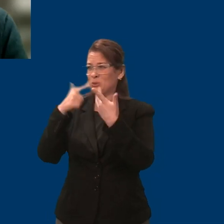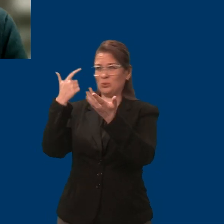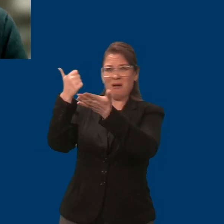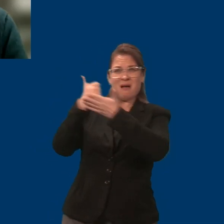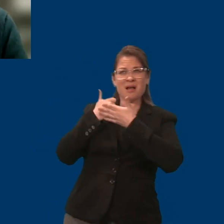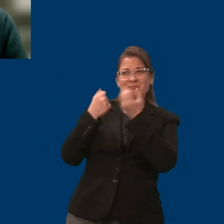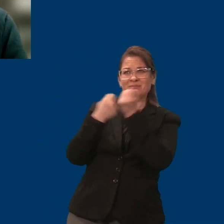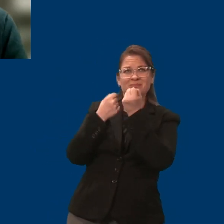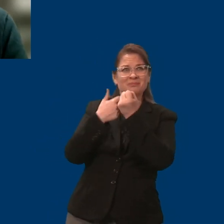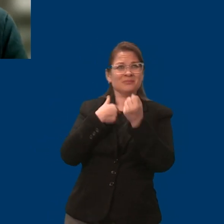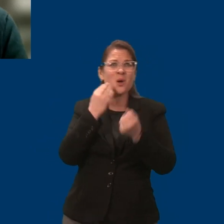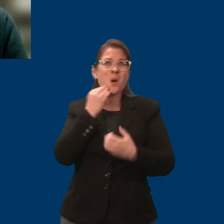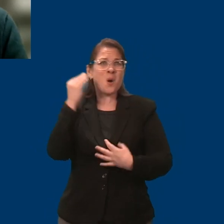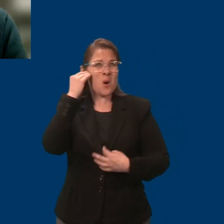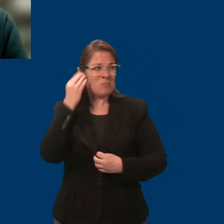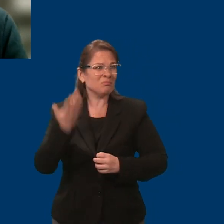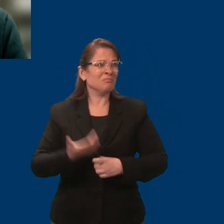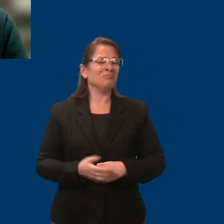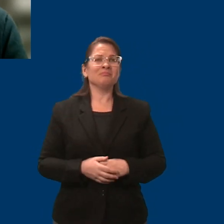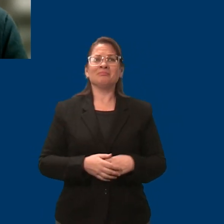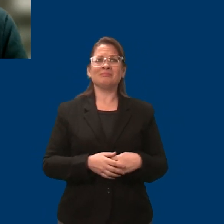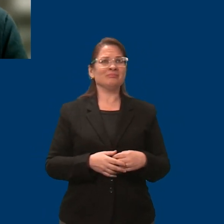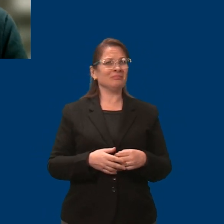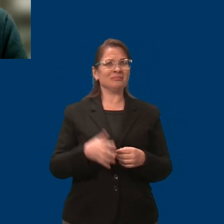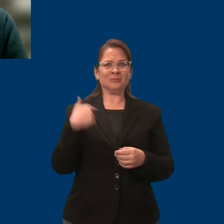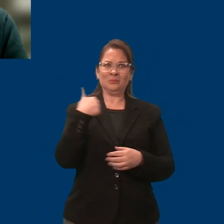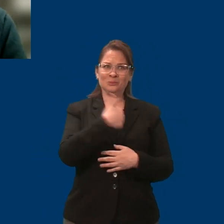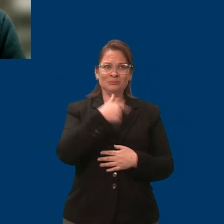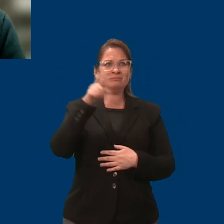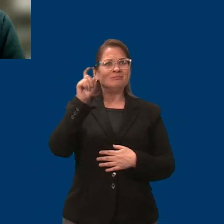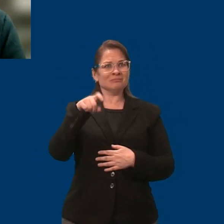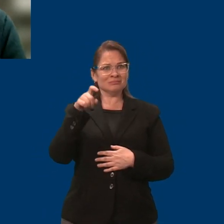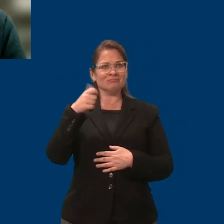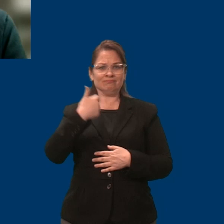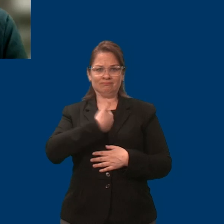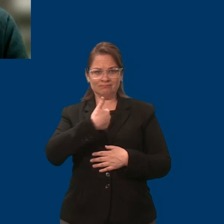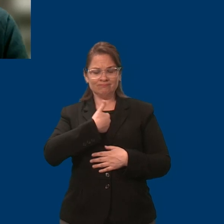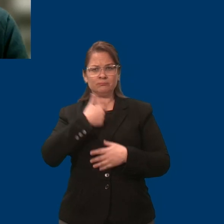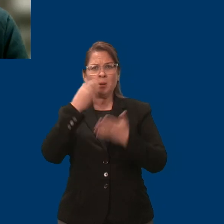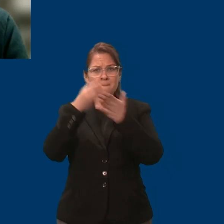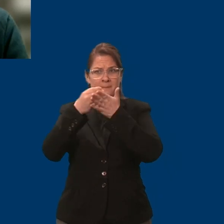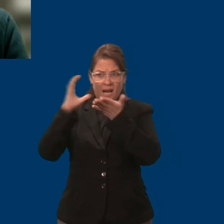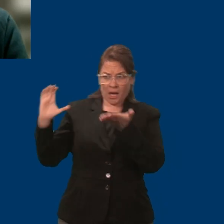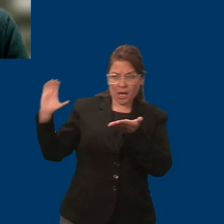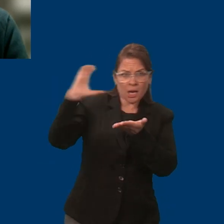We need self-directed funding and services to be comparable to provide our services for those of us